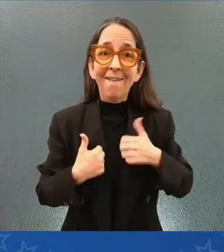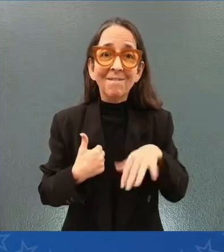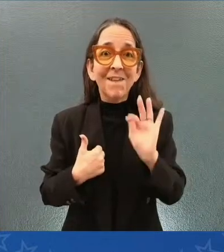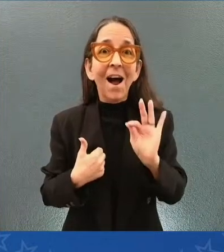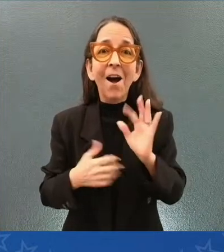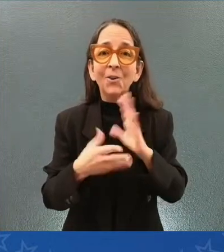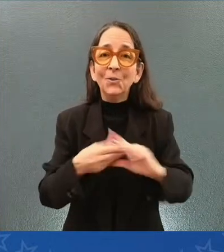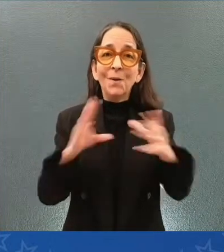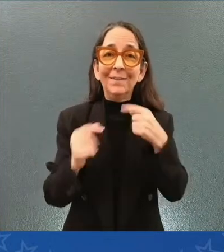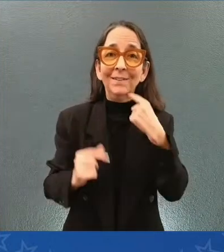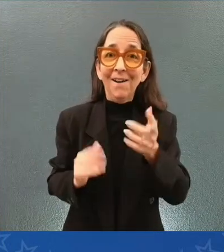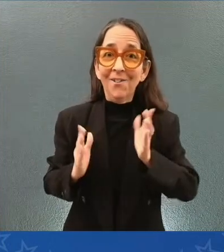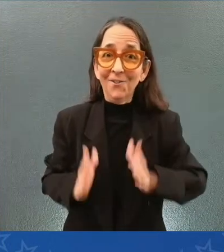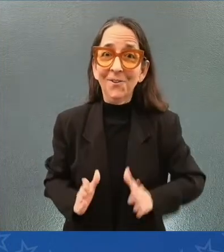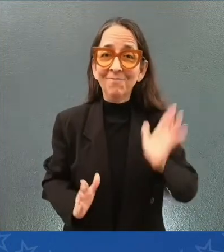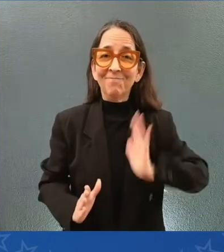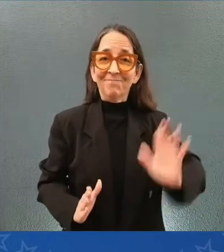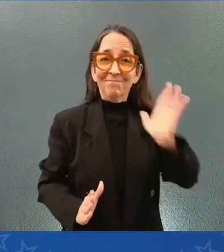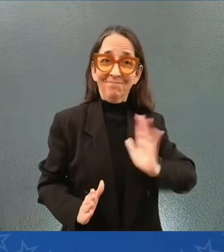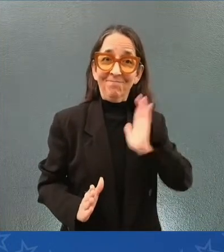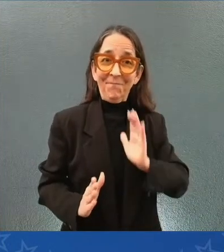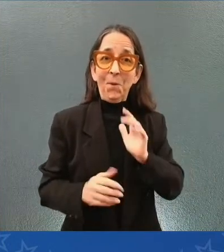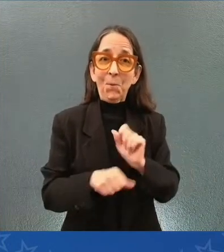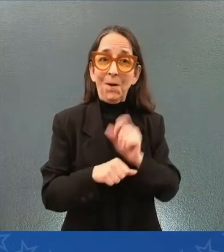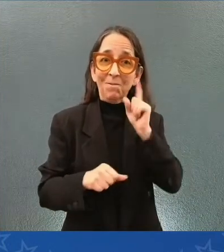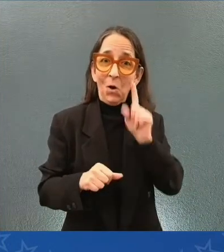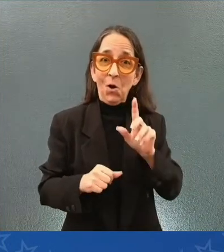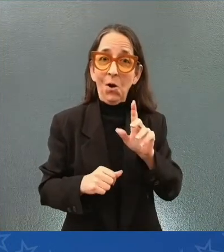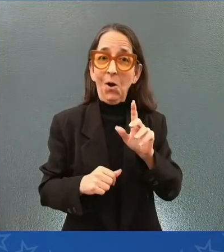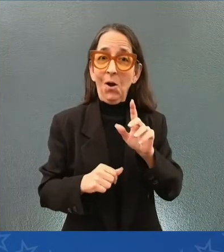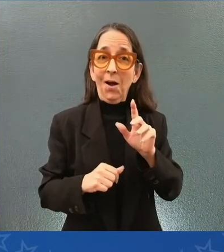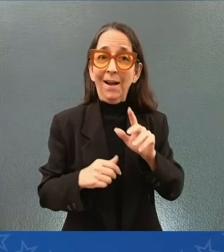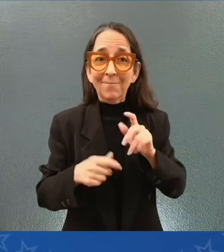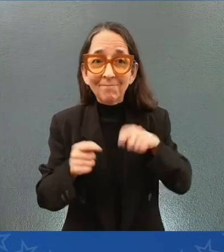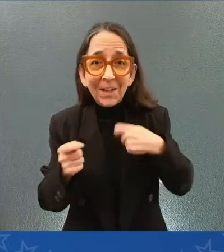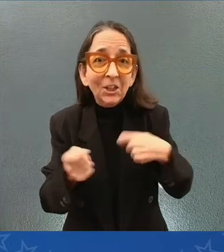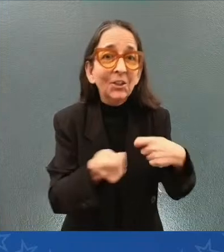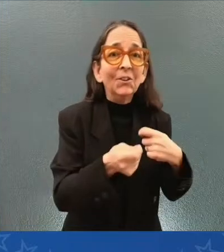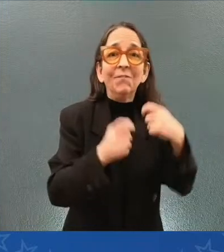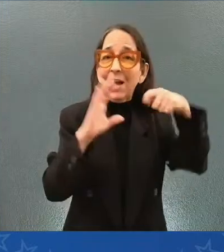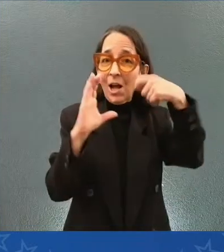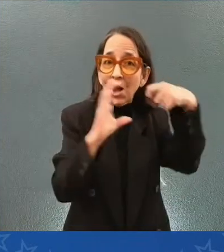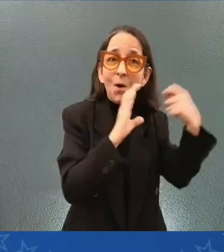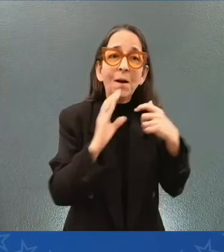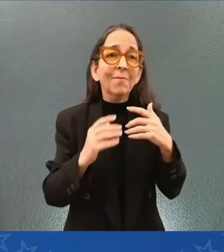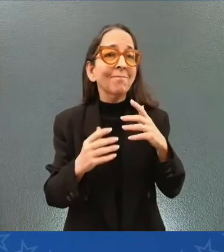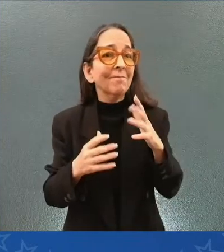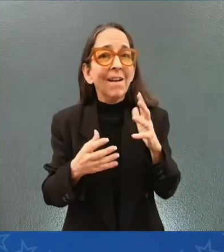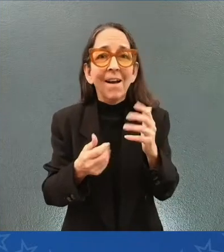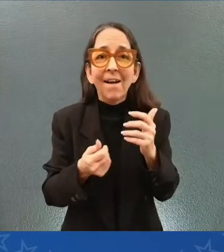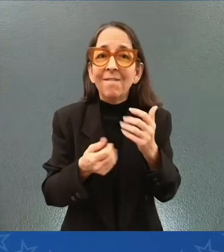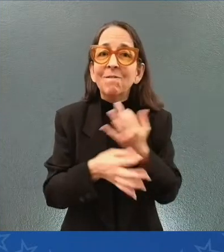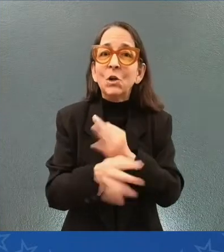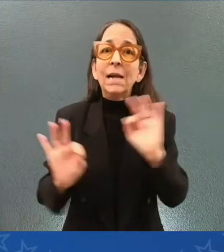he produced hundreds of documentaries that championed freedom and democracy. He then created the American Film Institute